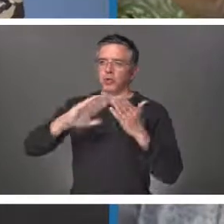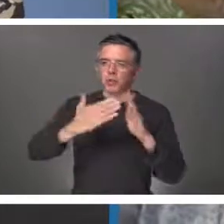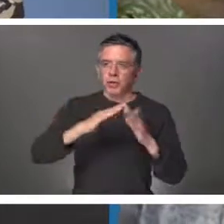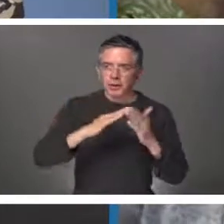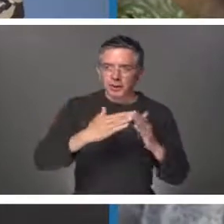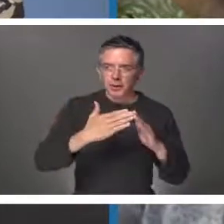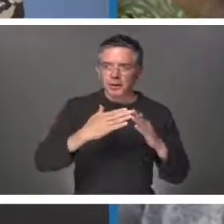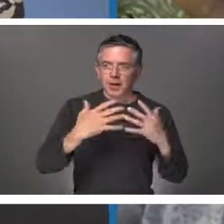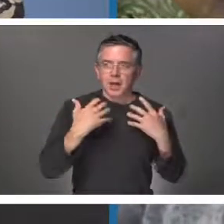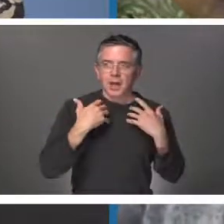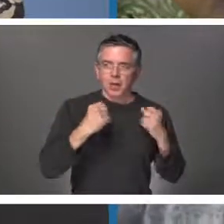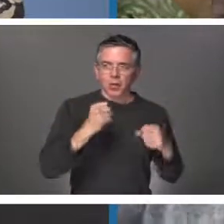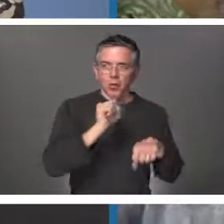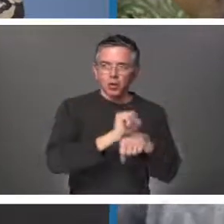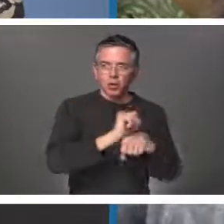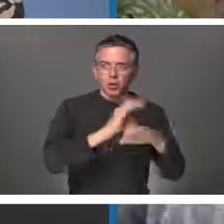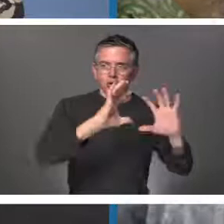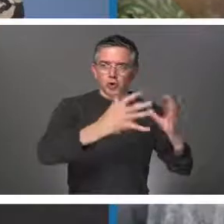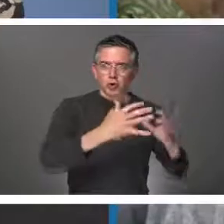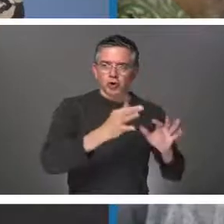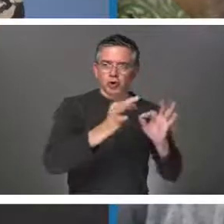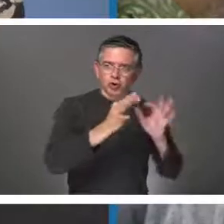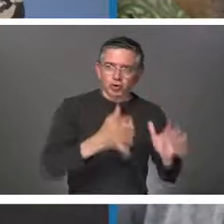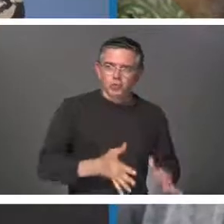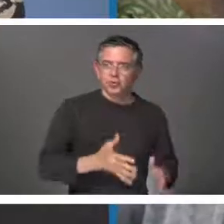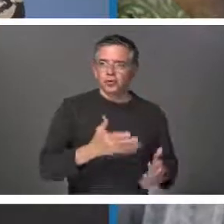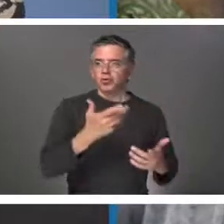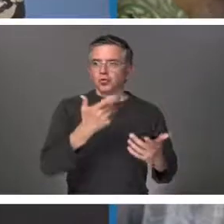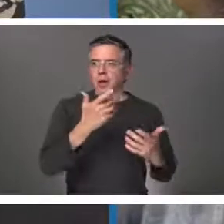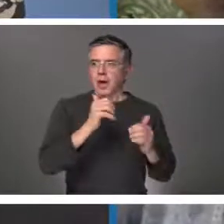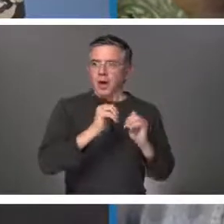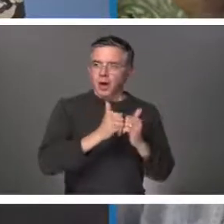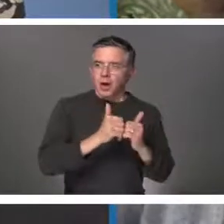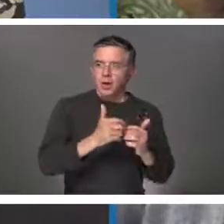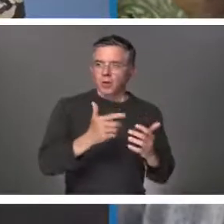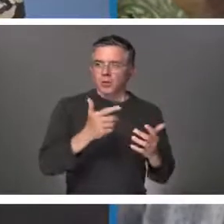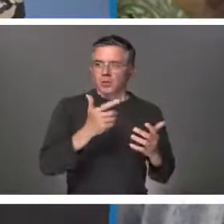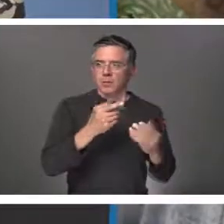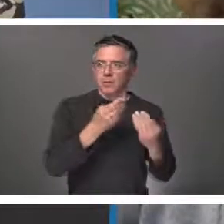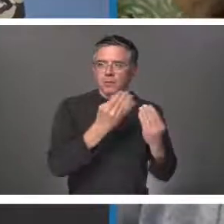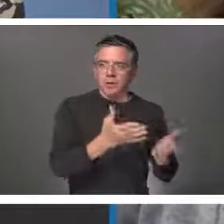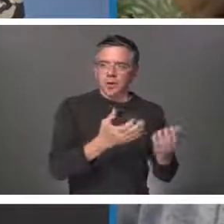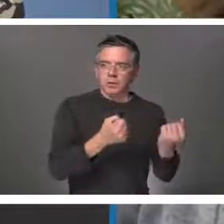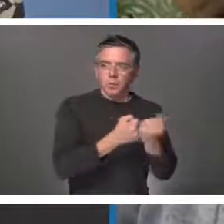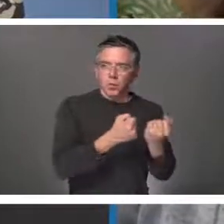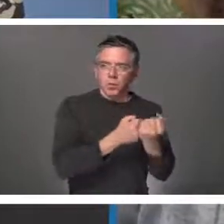interpreters, like how do we actually financially provide support for them to step in